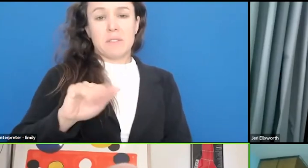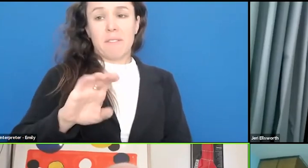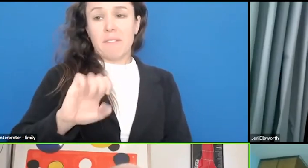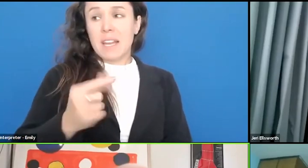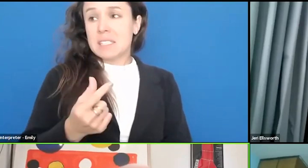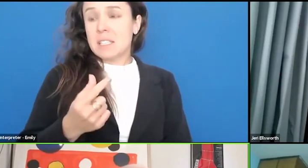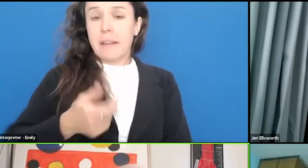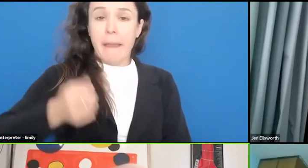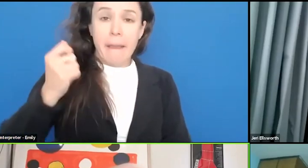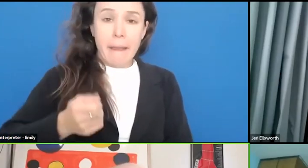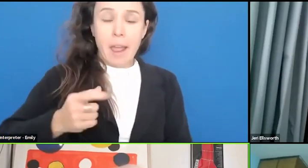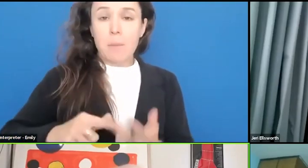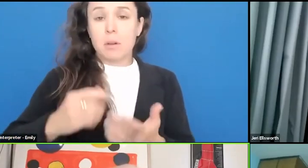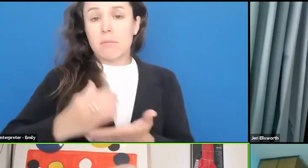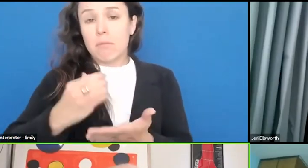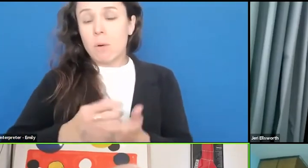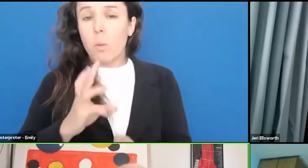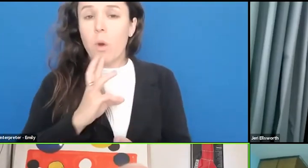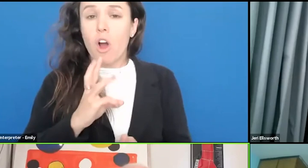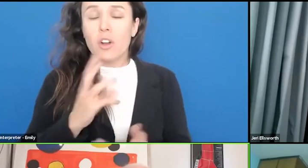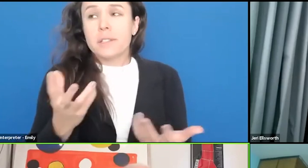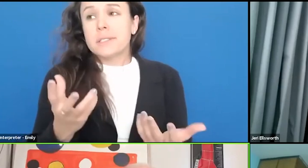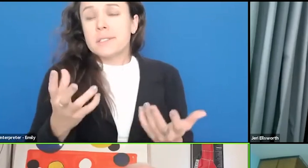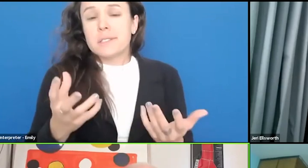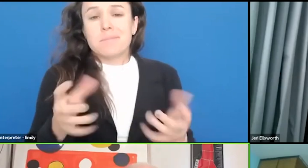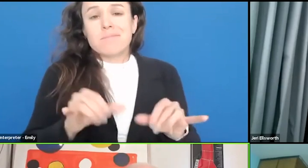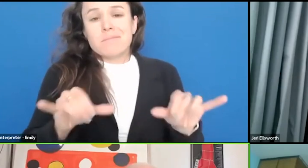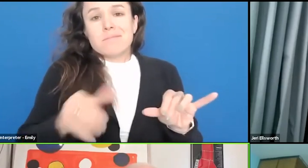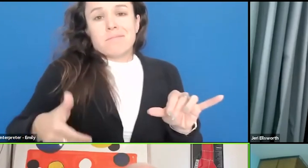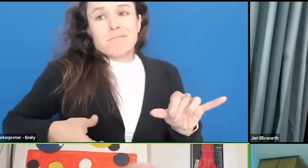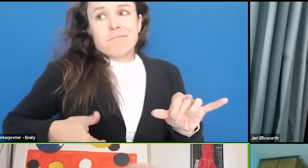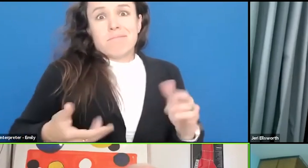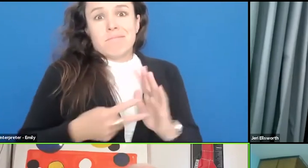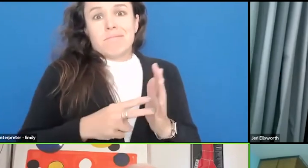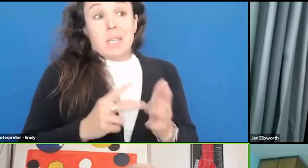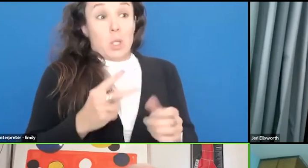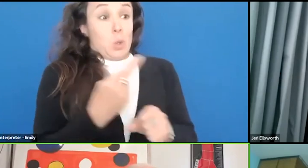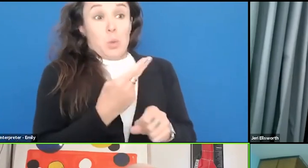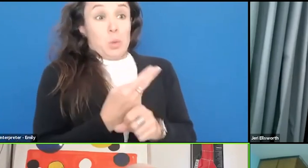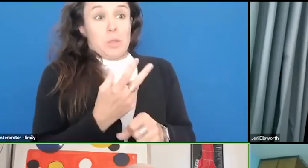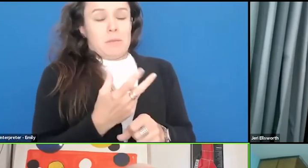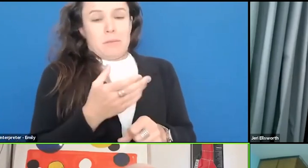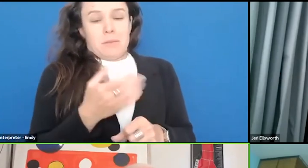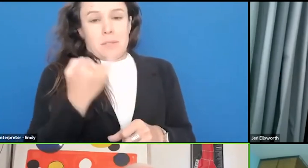a glass of water – the use of this after you are about two years old is pretty intuitive